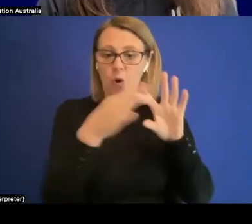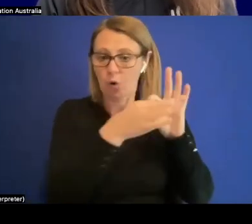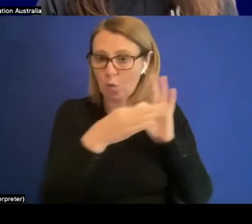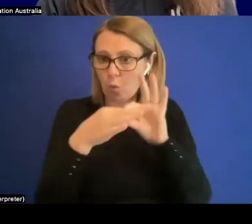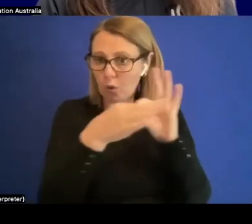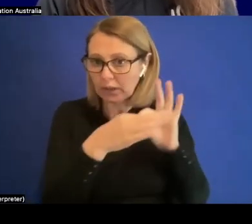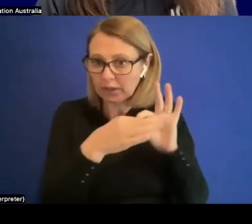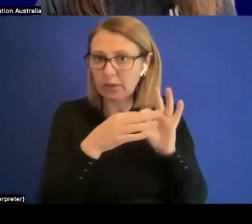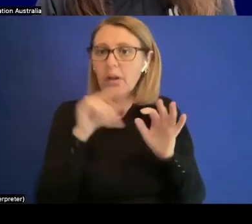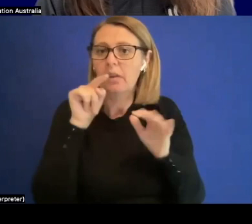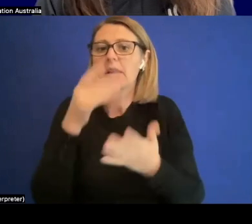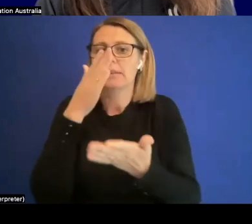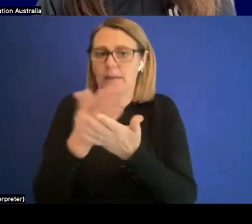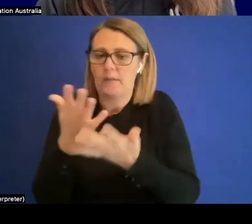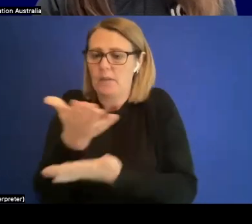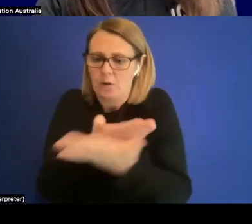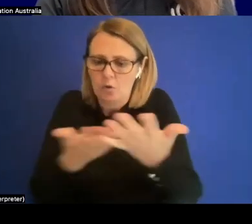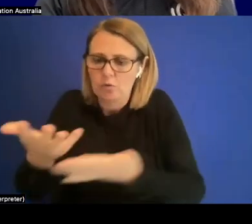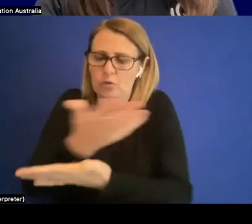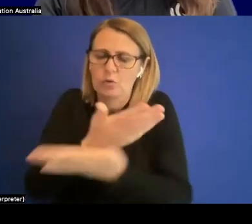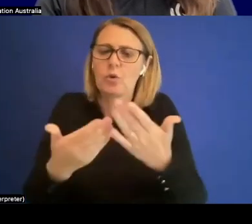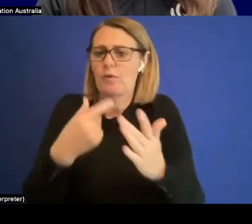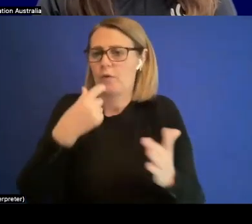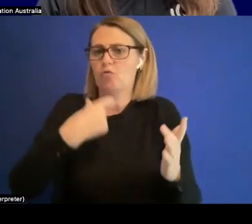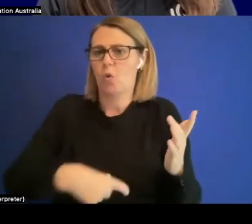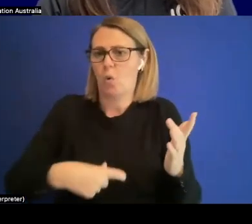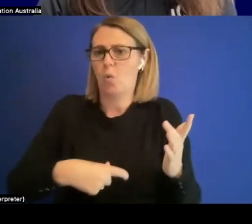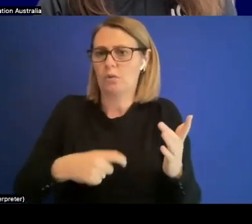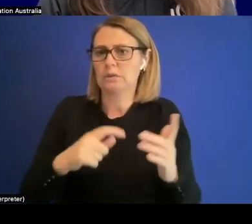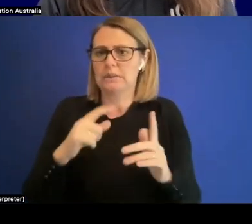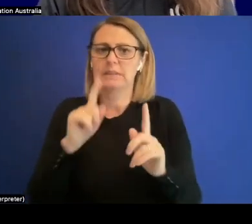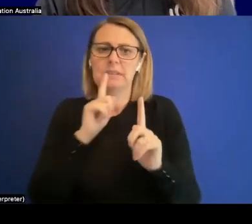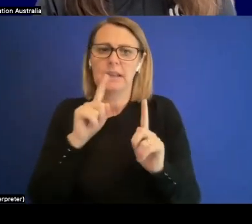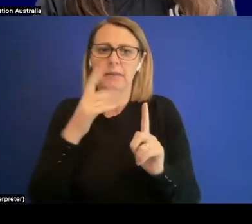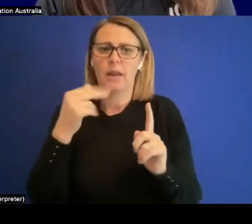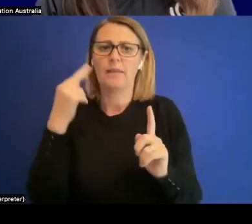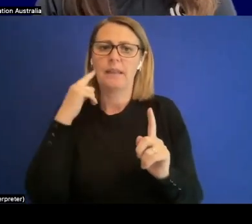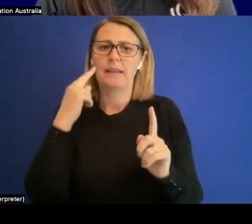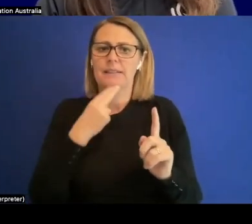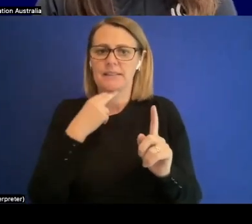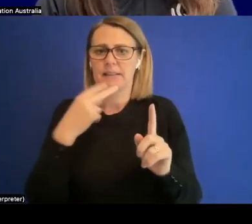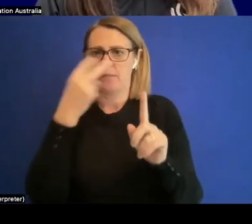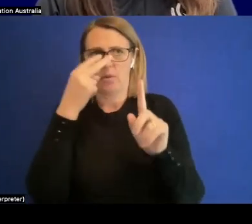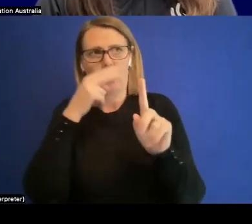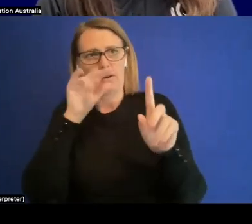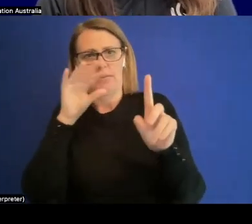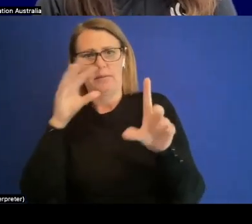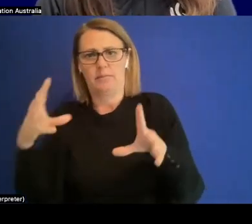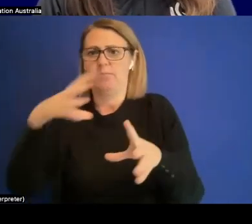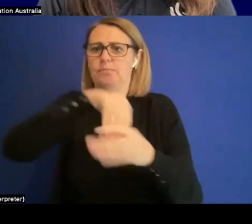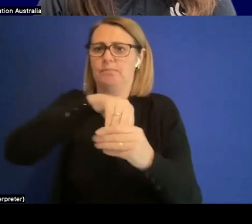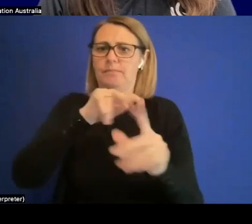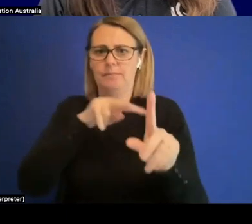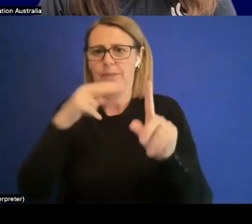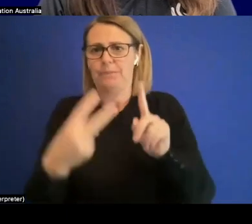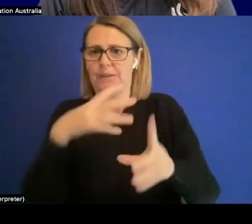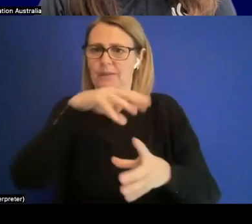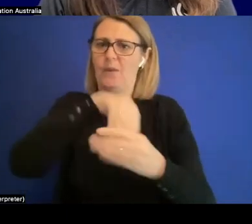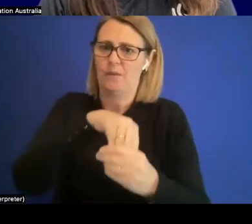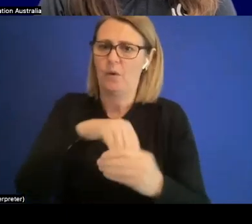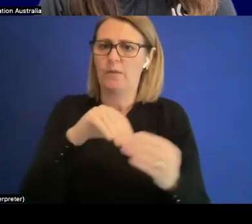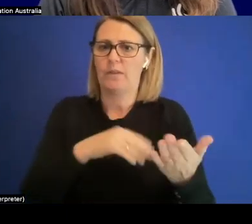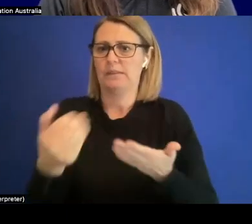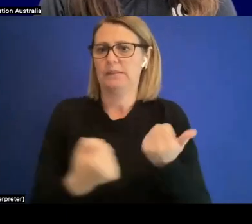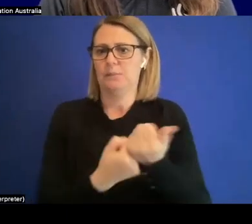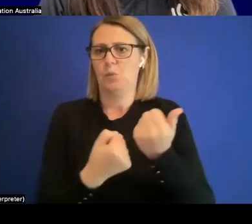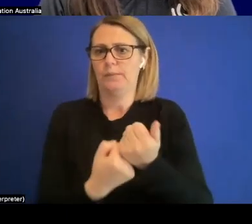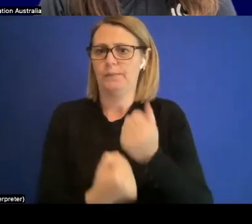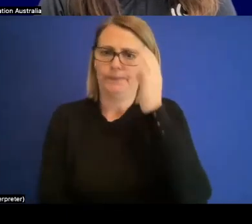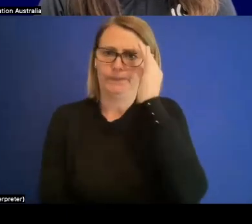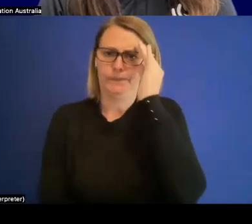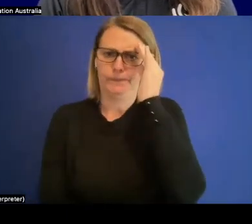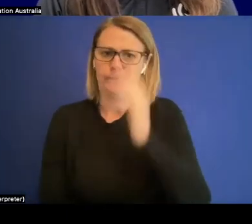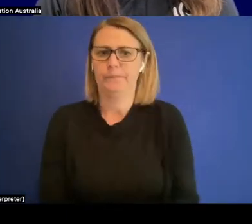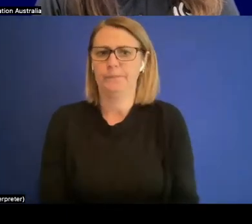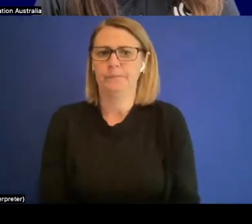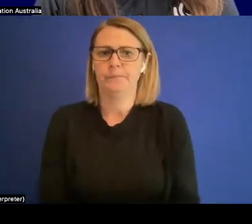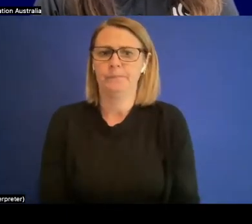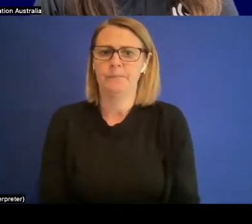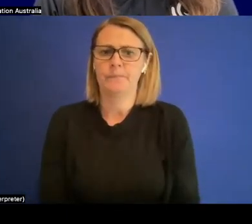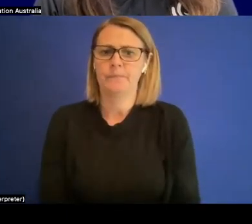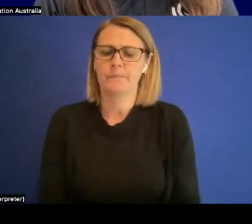the consultative role to, as I said, bring that deafblind flavour into services and supports.